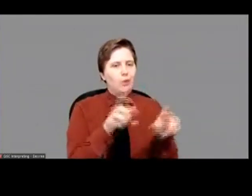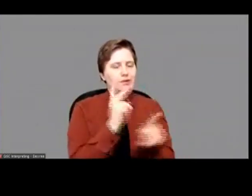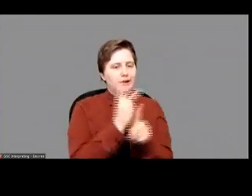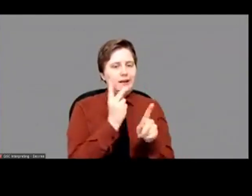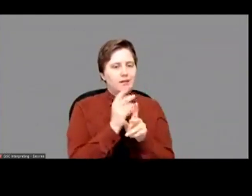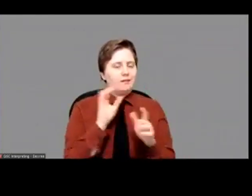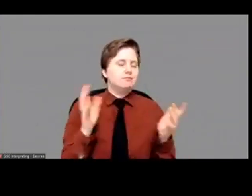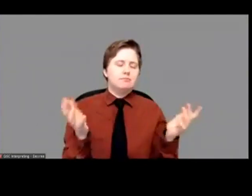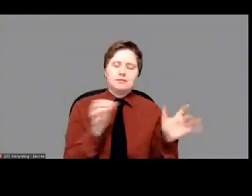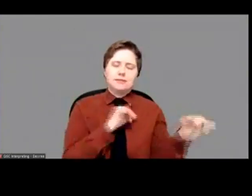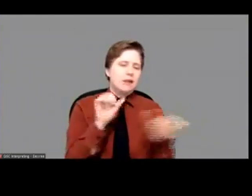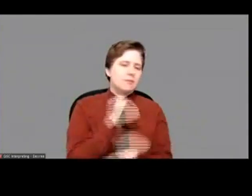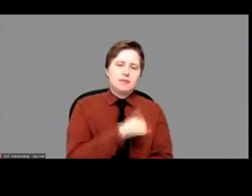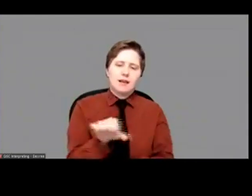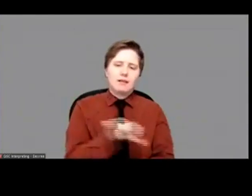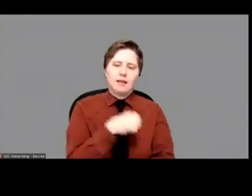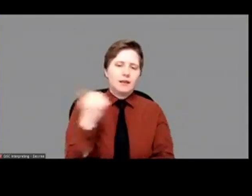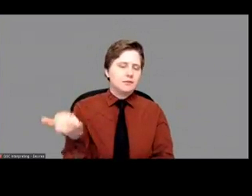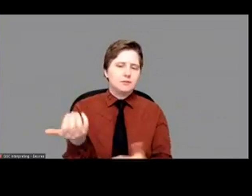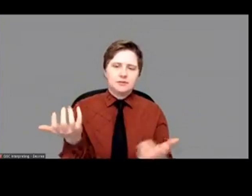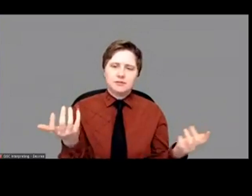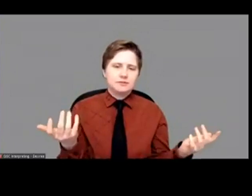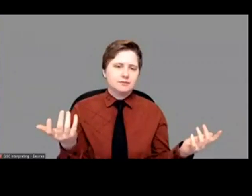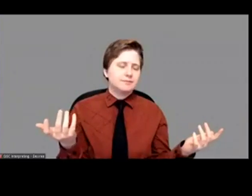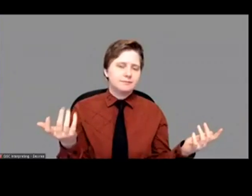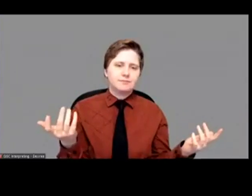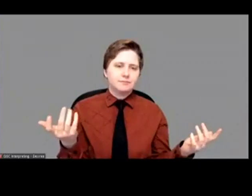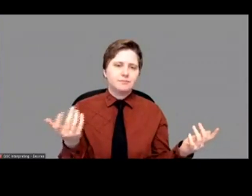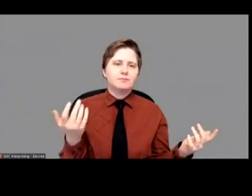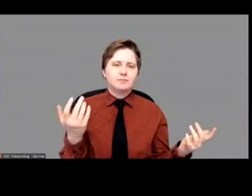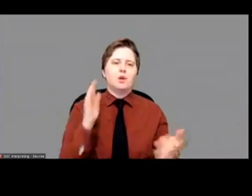Just like with anything else. There will always,